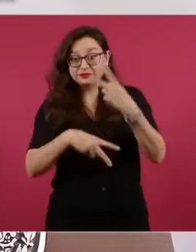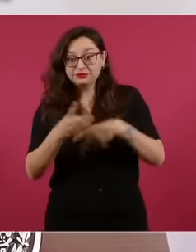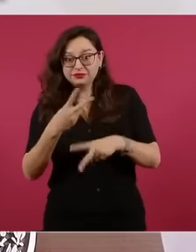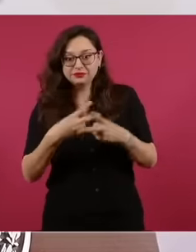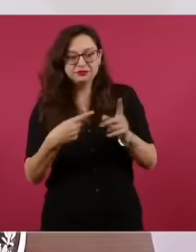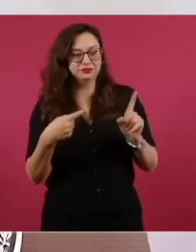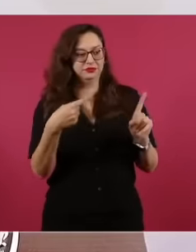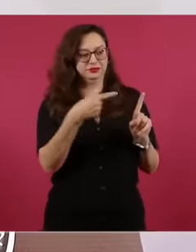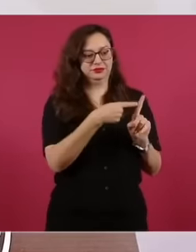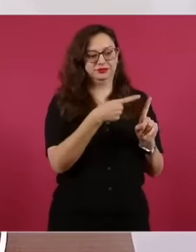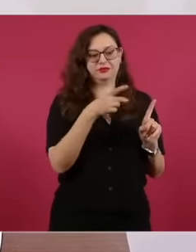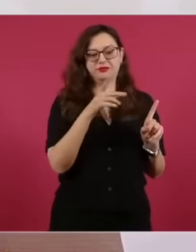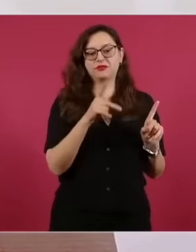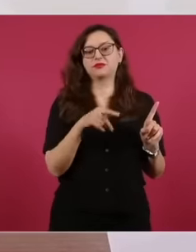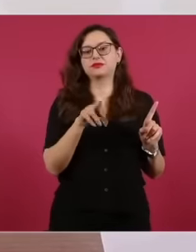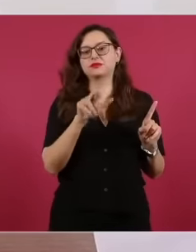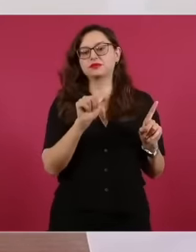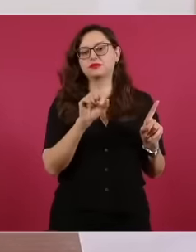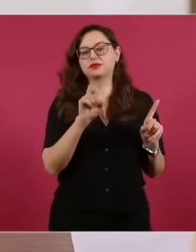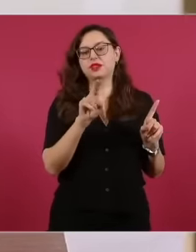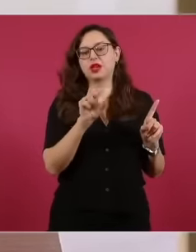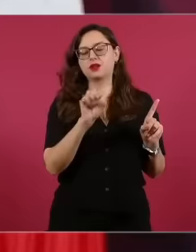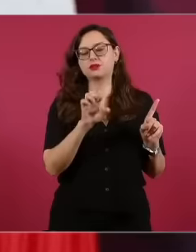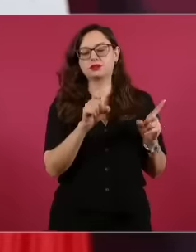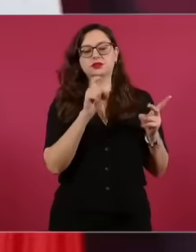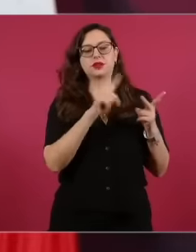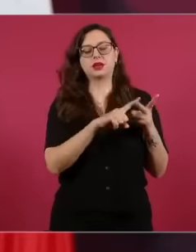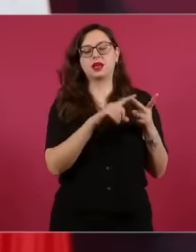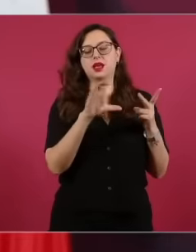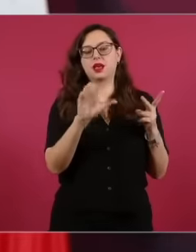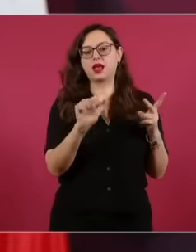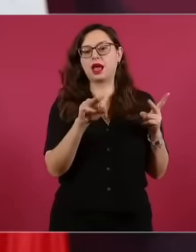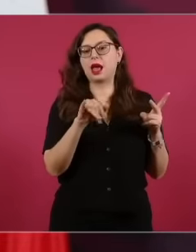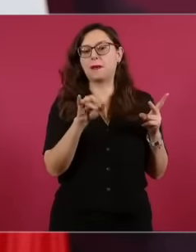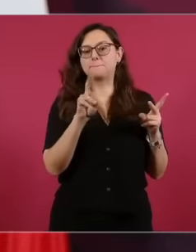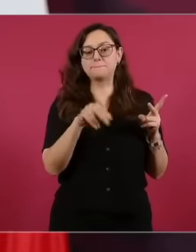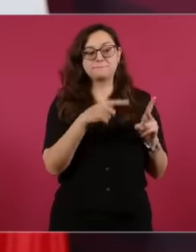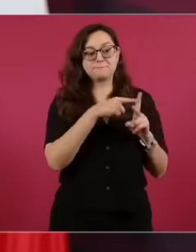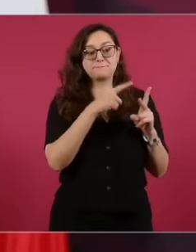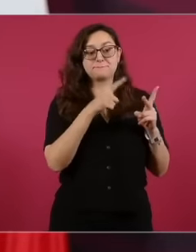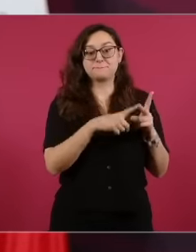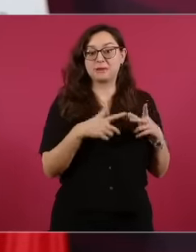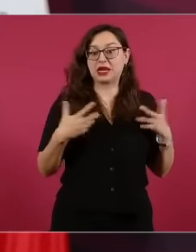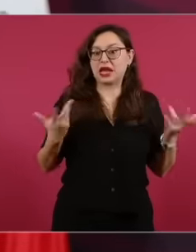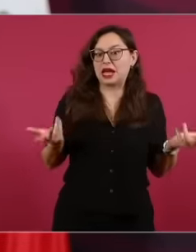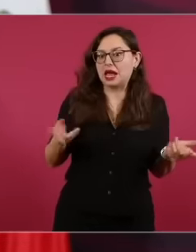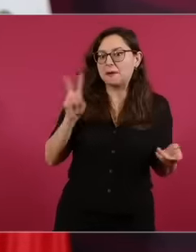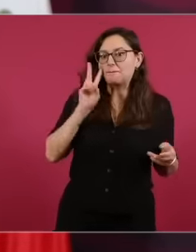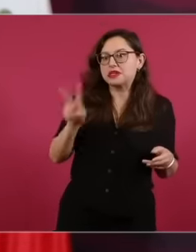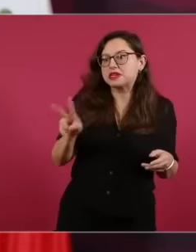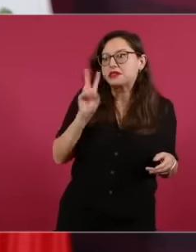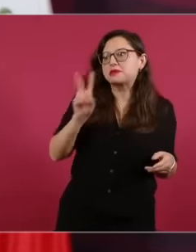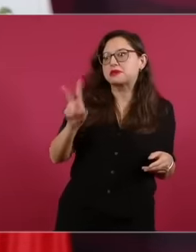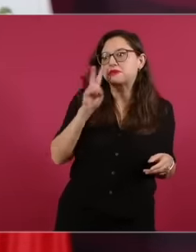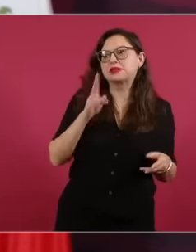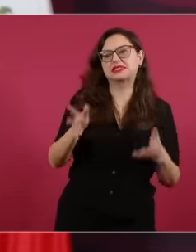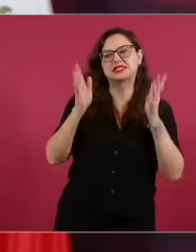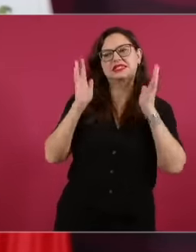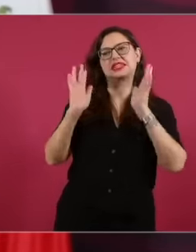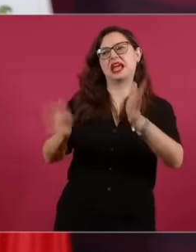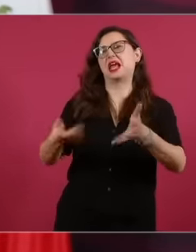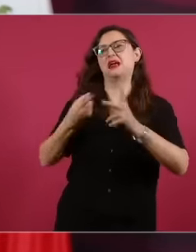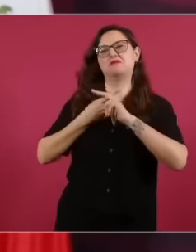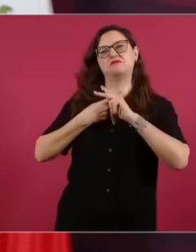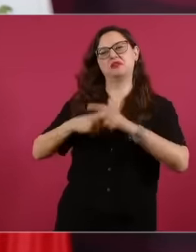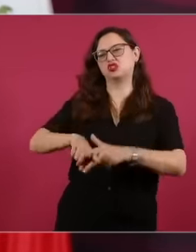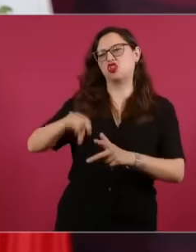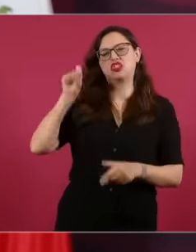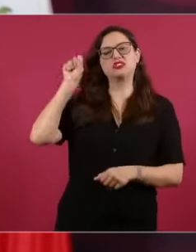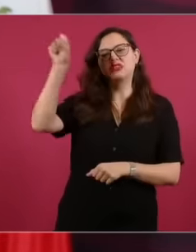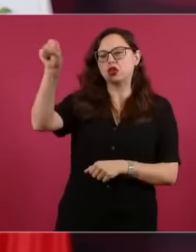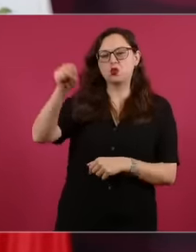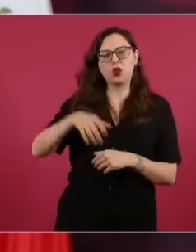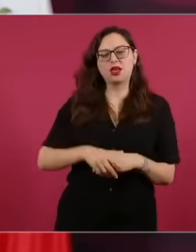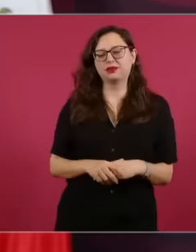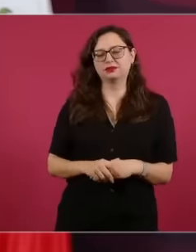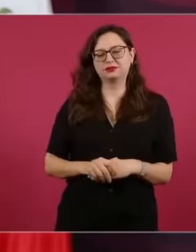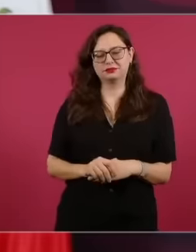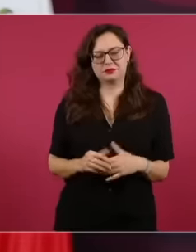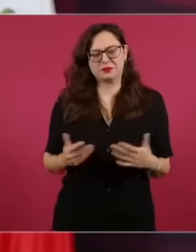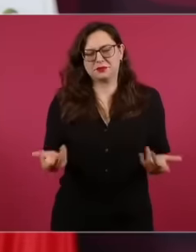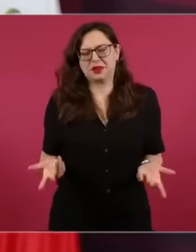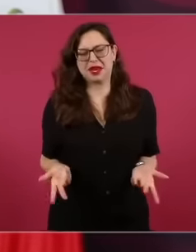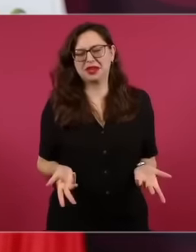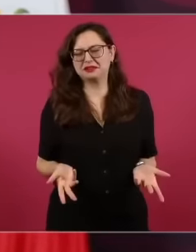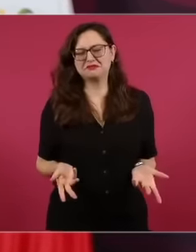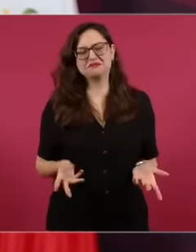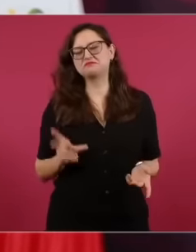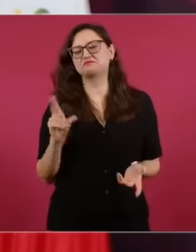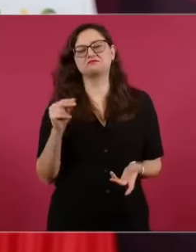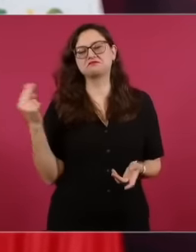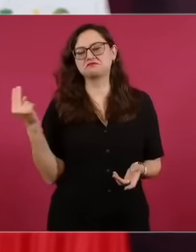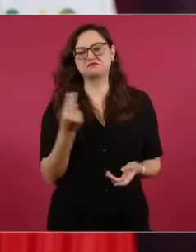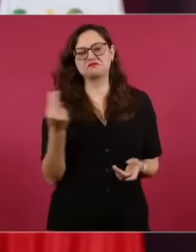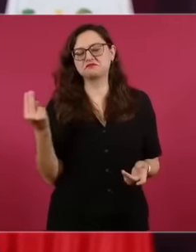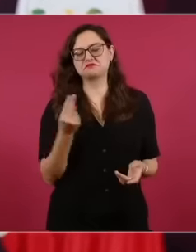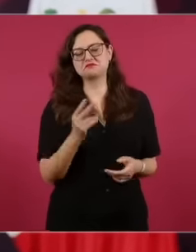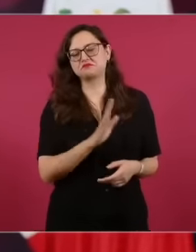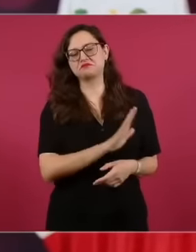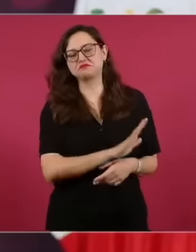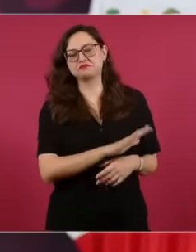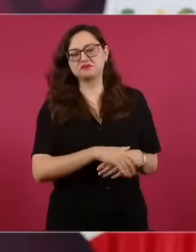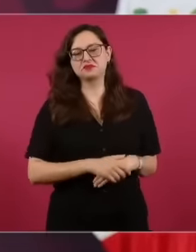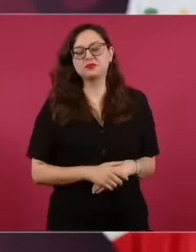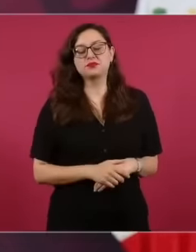shouting that it was already established the dictatorship was established Not after before I leave